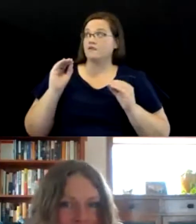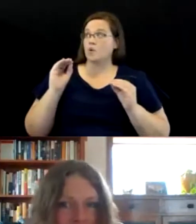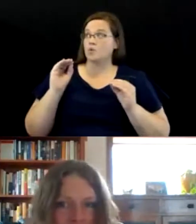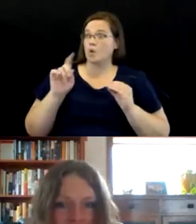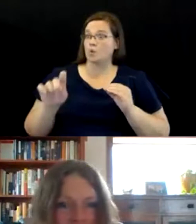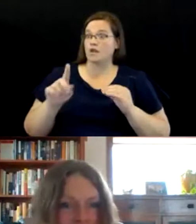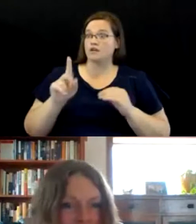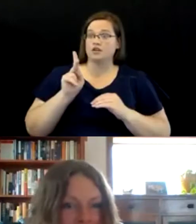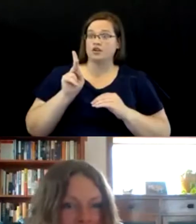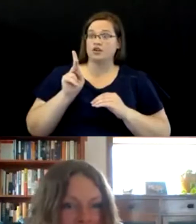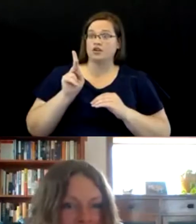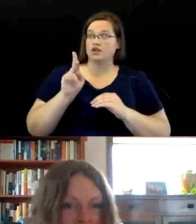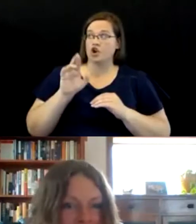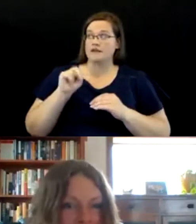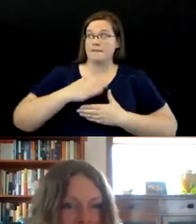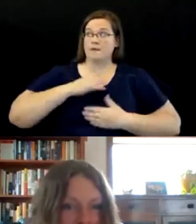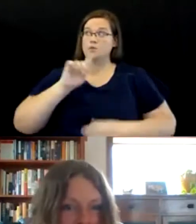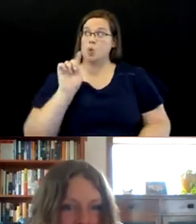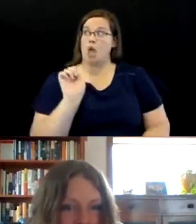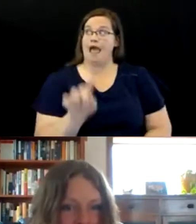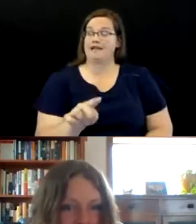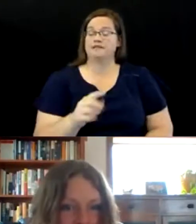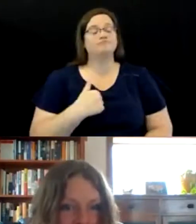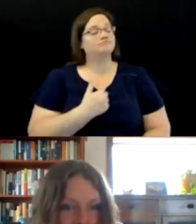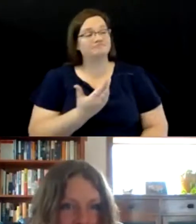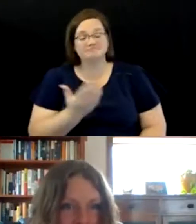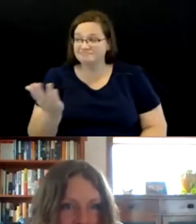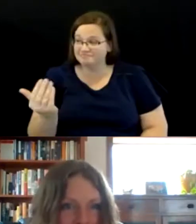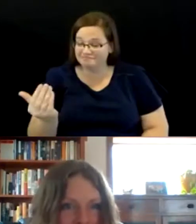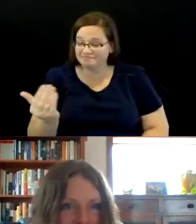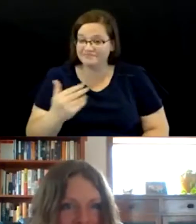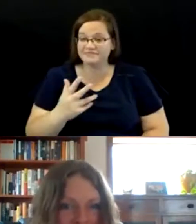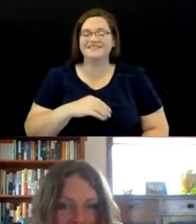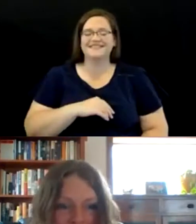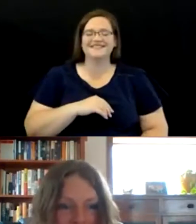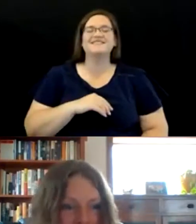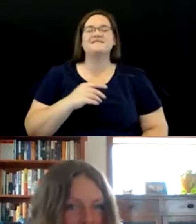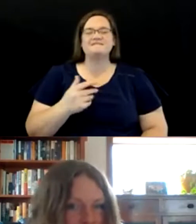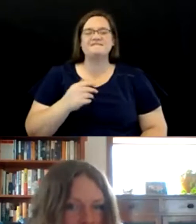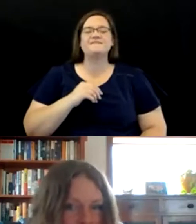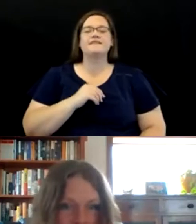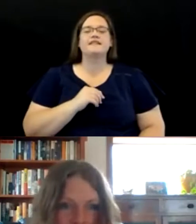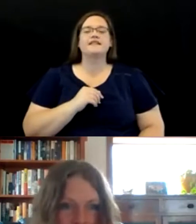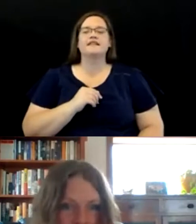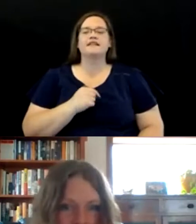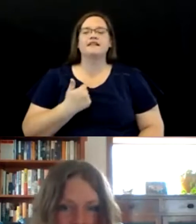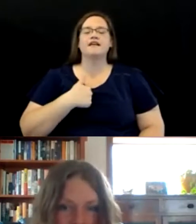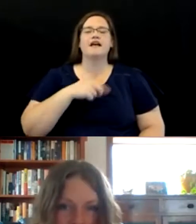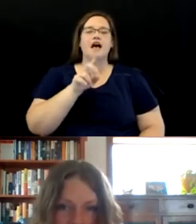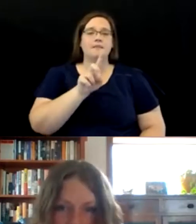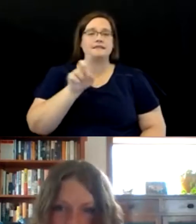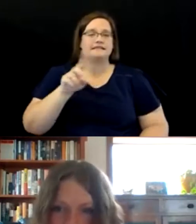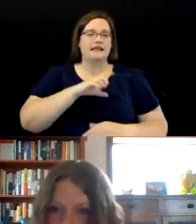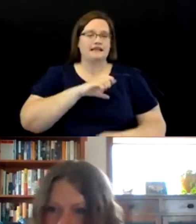to ask a question. Would that be all right? You know, I'm the executive